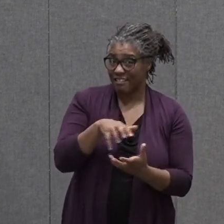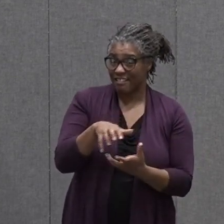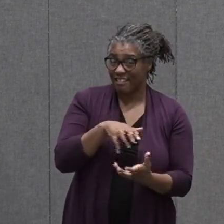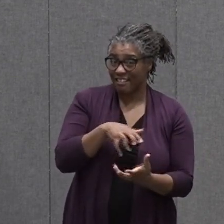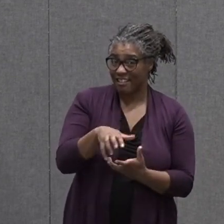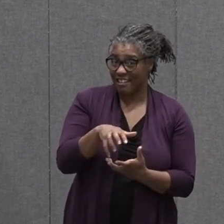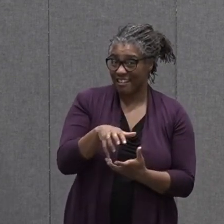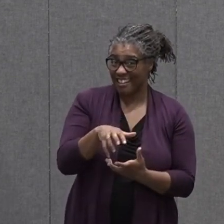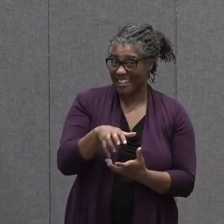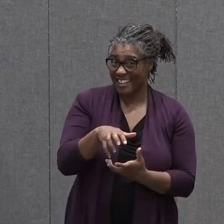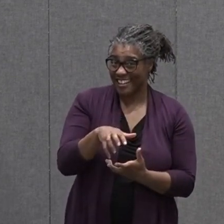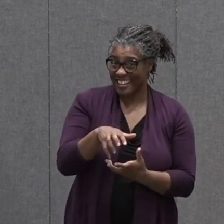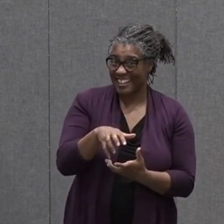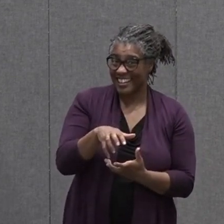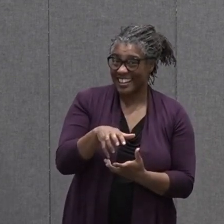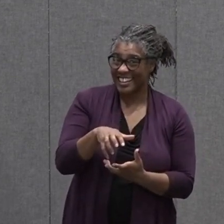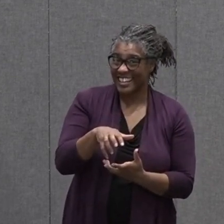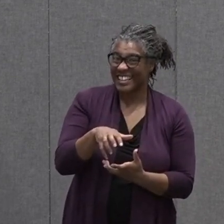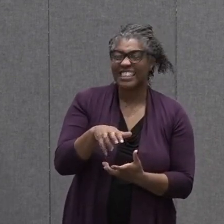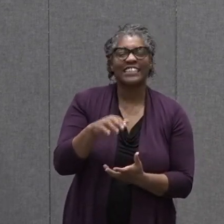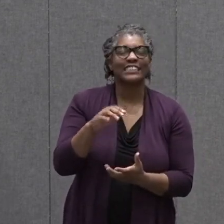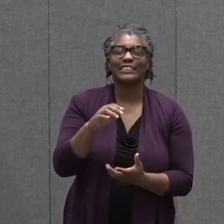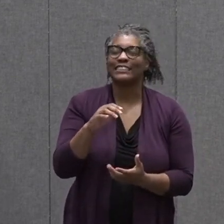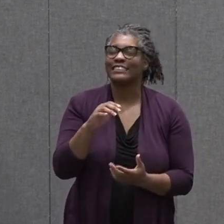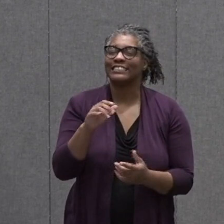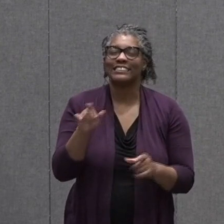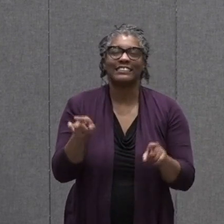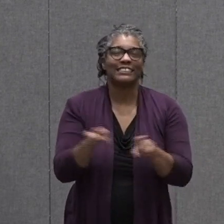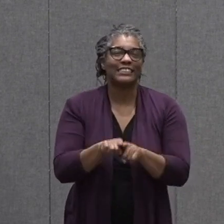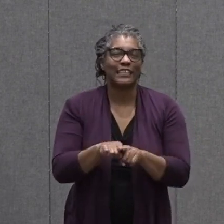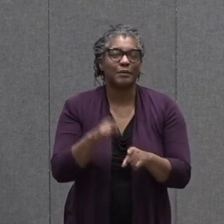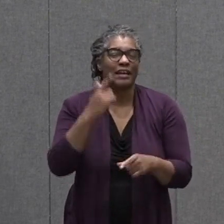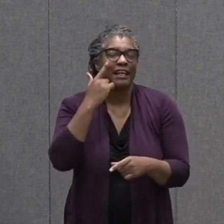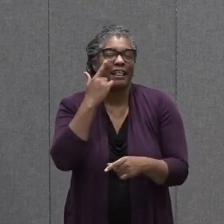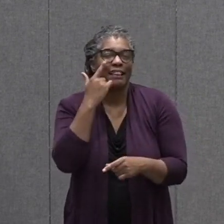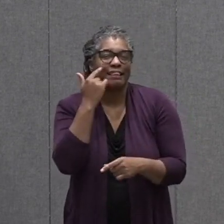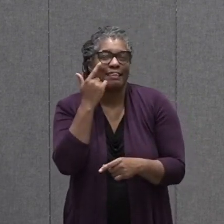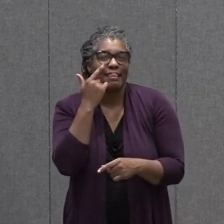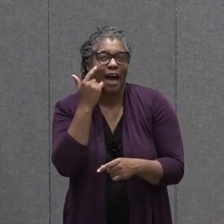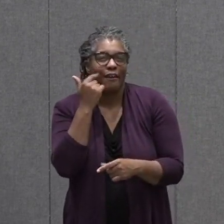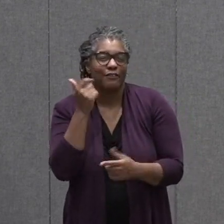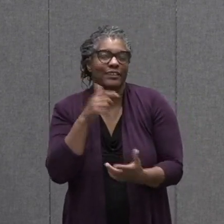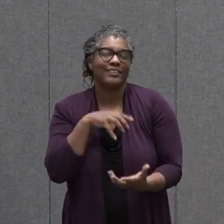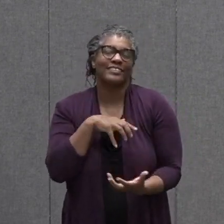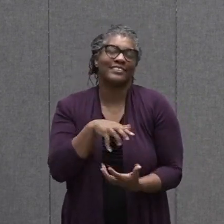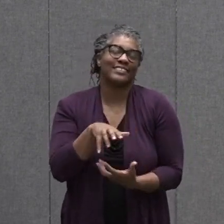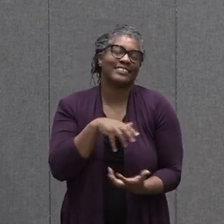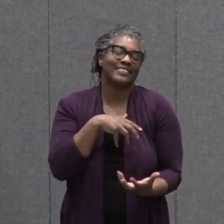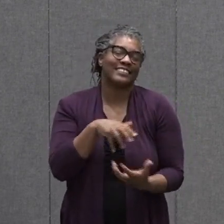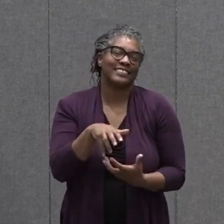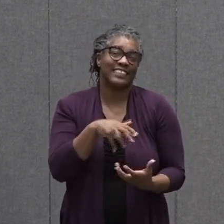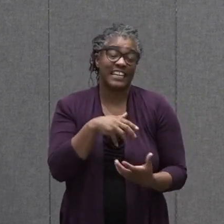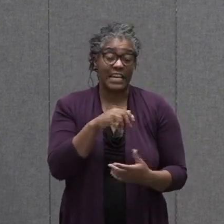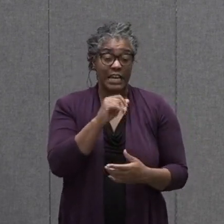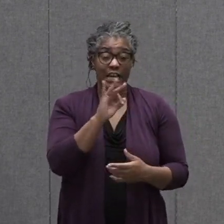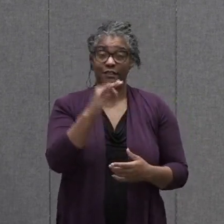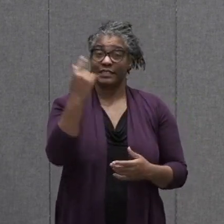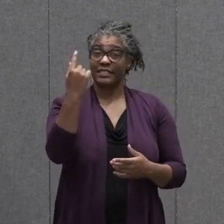It means to laugh, to think that something is funny. And that's when Peanut Butter was chuckling, down in his belly.